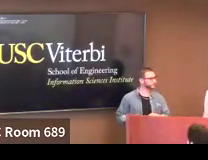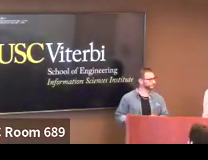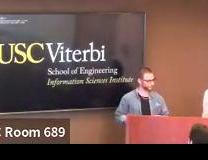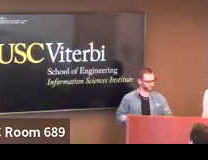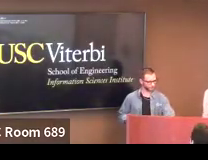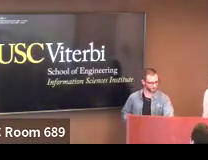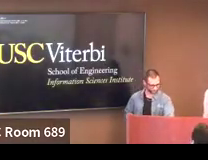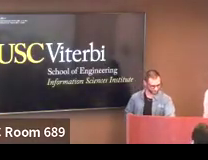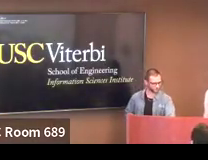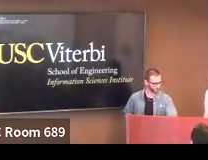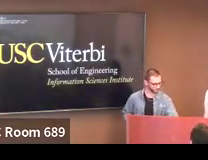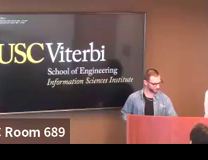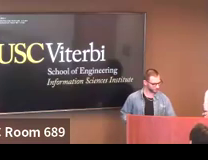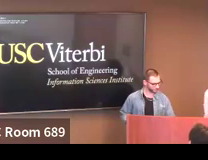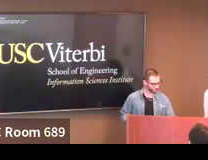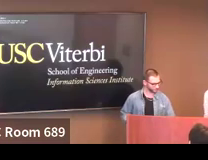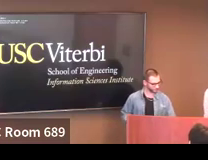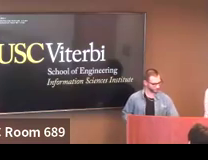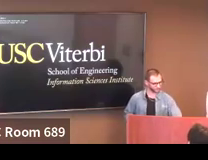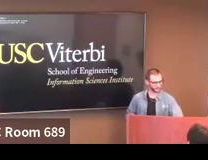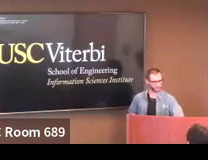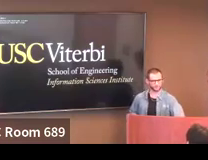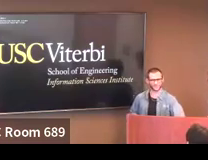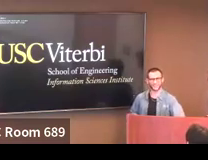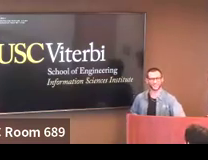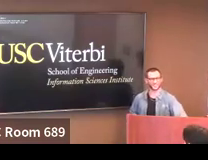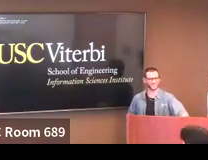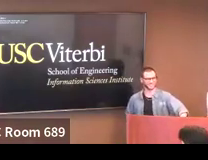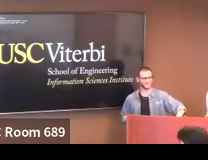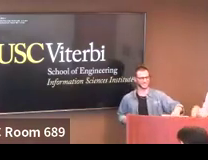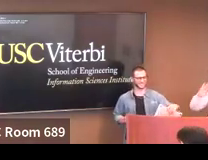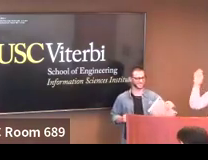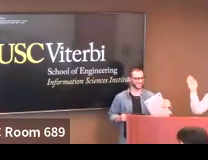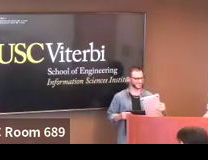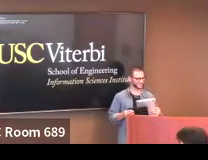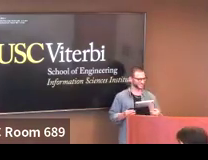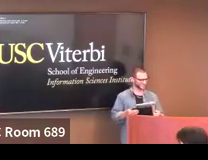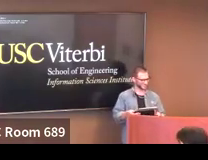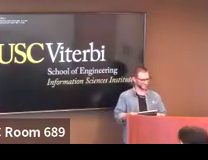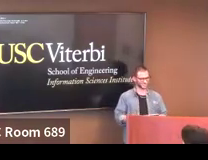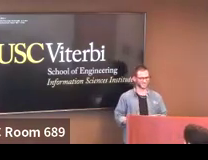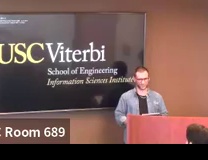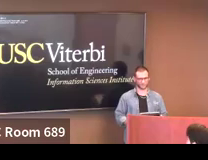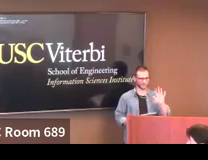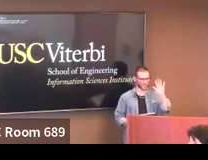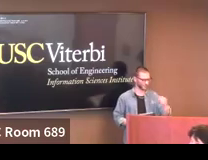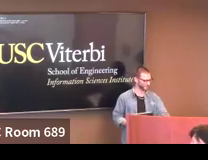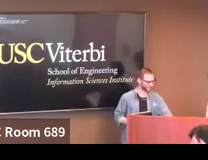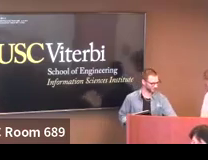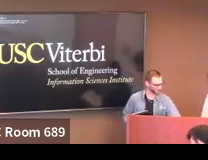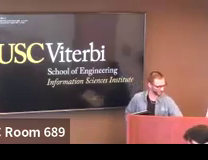now that I said it please make it so, and enjoy the rest of your day thanks everyone, thank you.